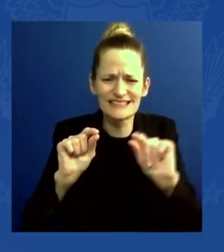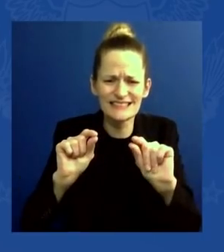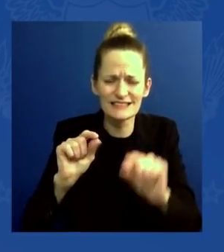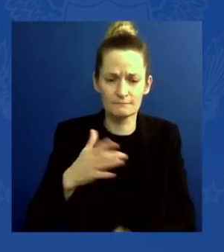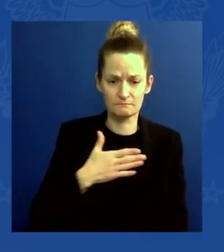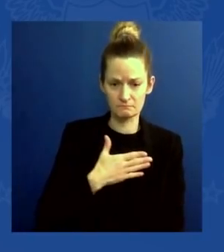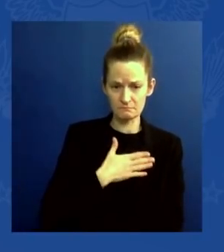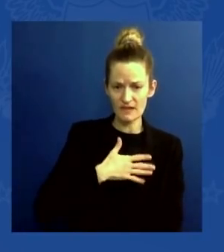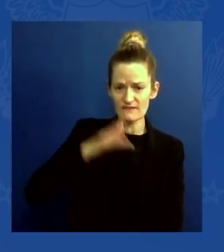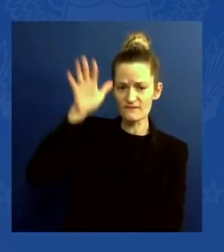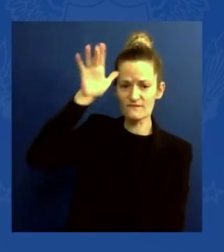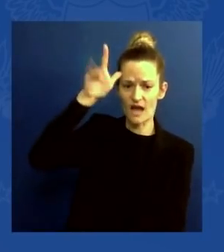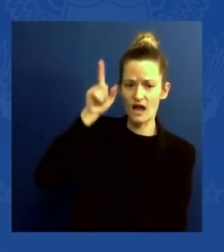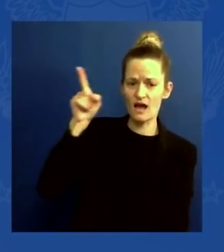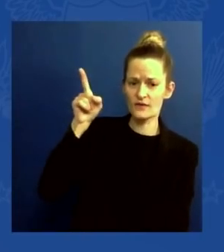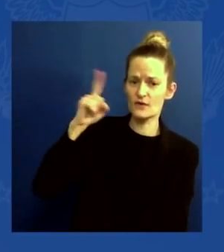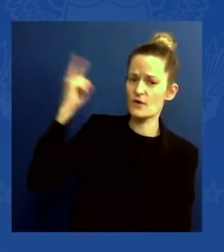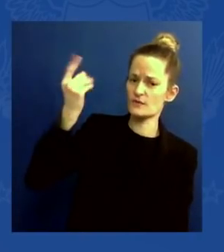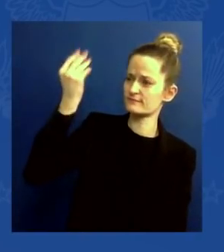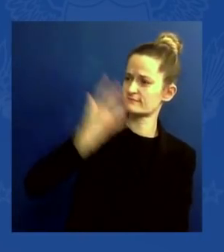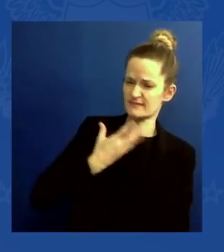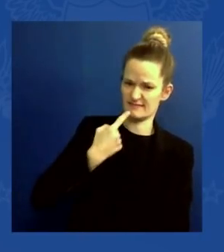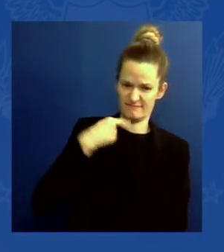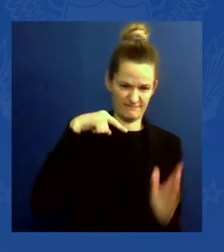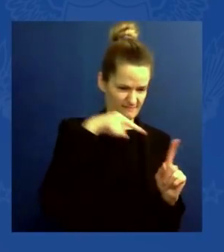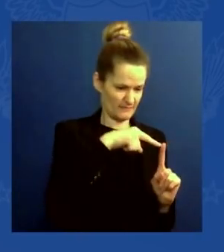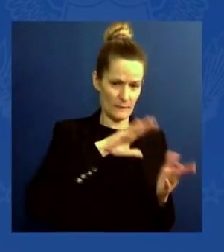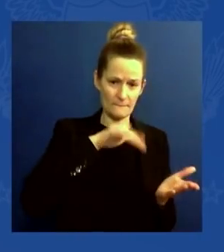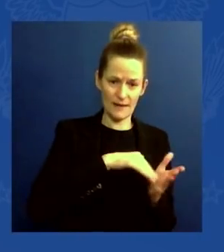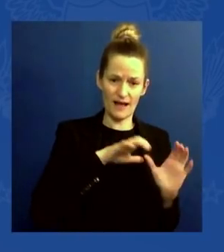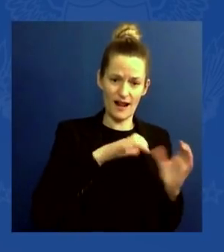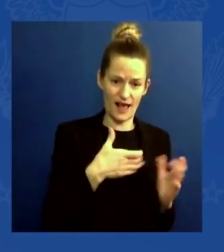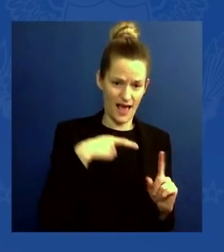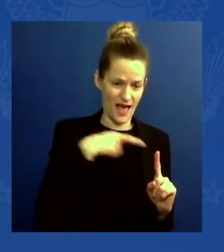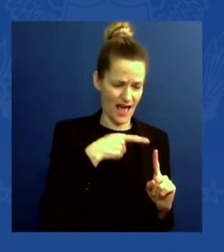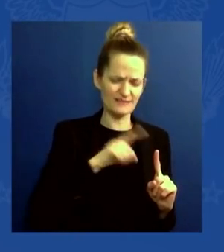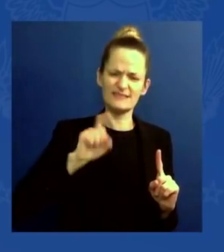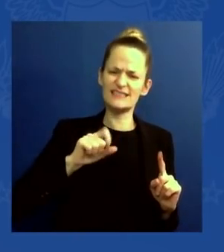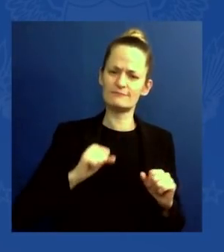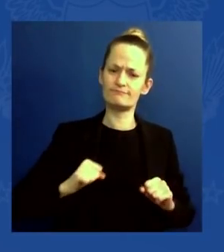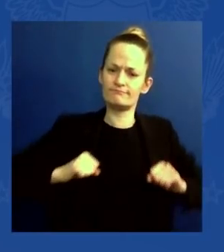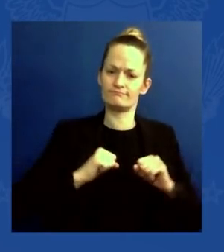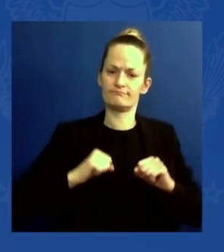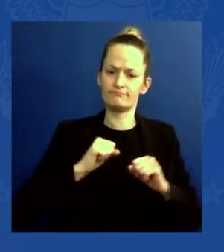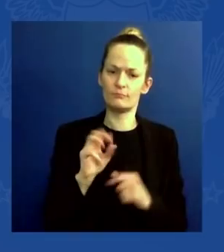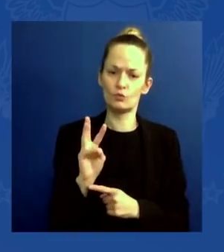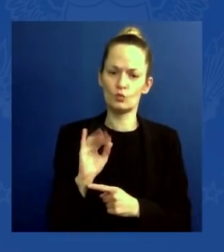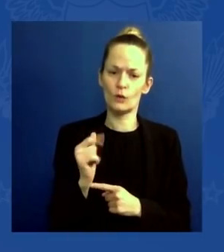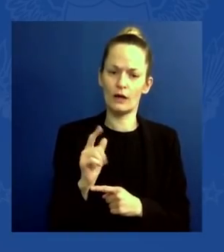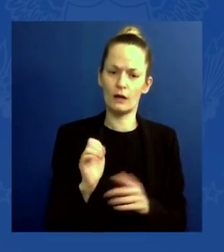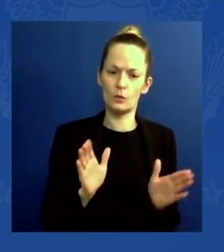It's going to reduce child poverty in this country, by the way, by 50 percent. We're already on track to do that with the Child Tax Credit